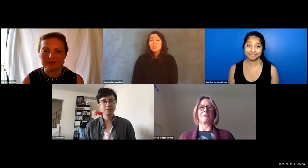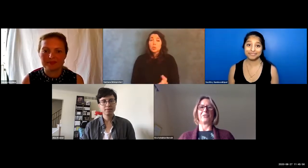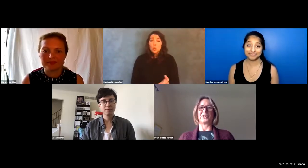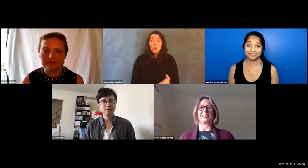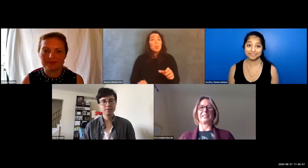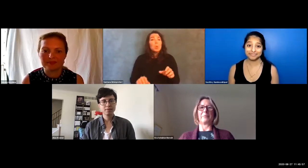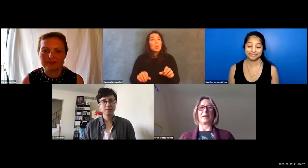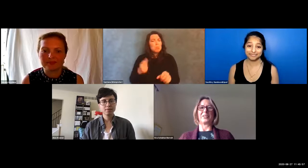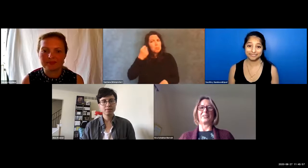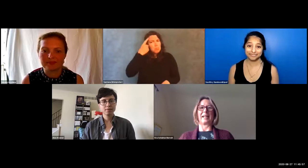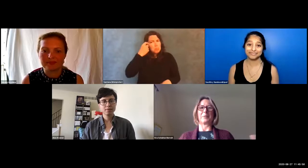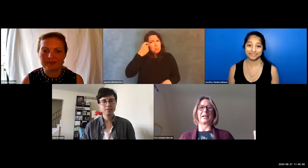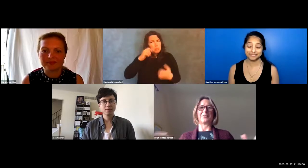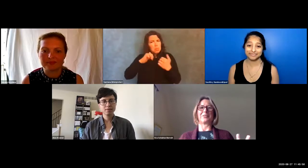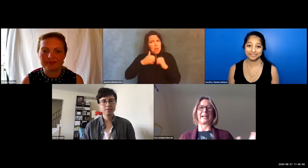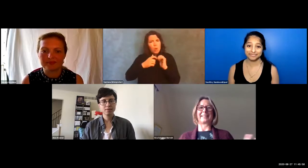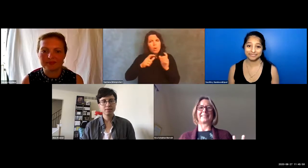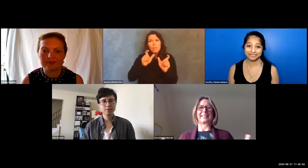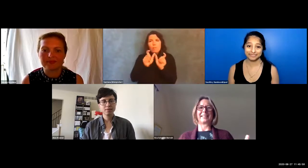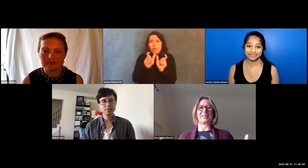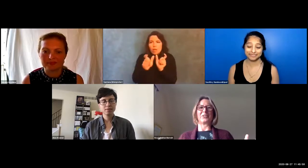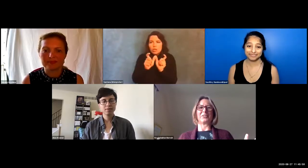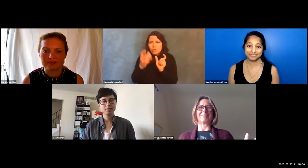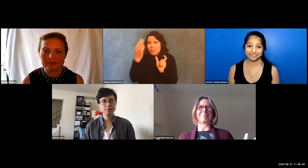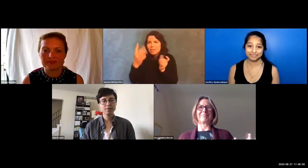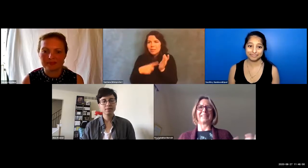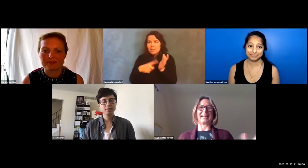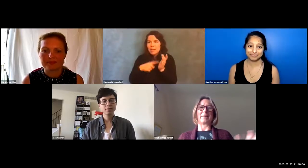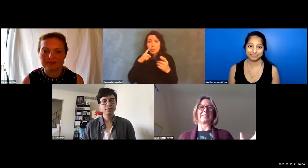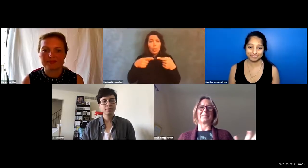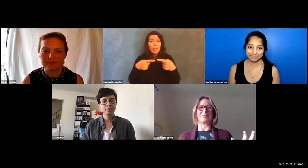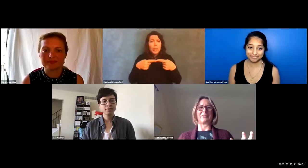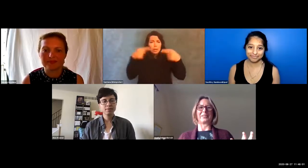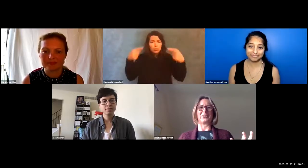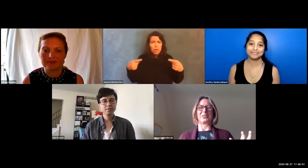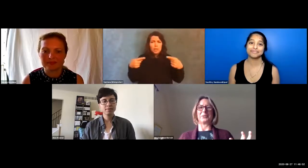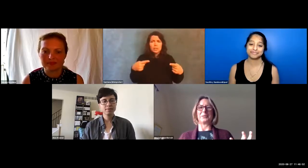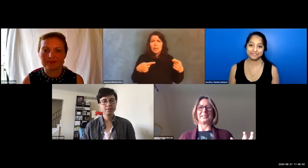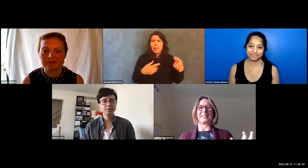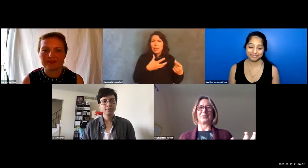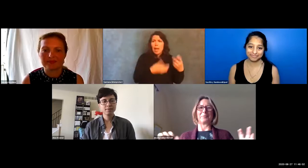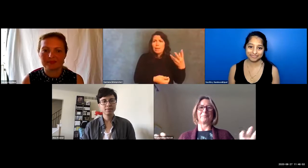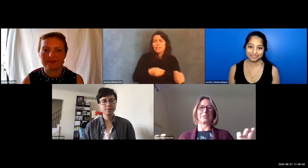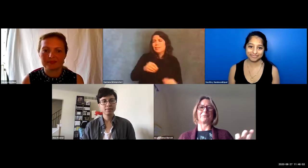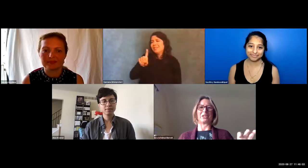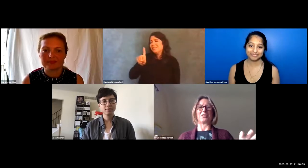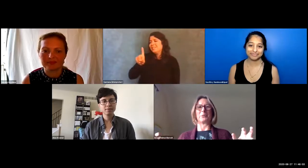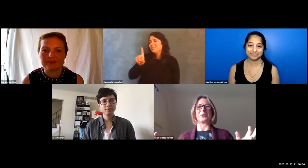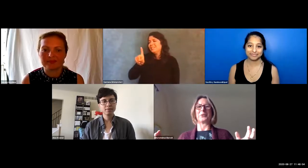logical information helps to interact the absence of direct conguity or subverged word